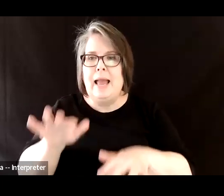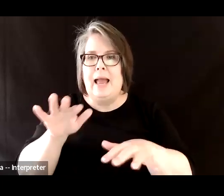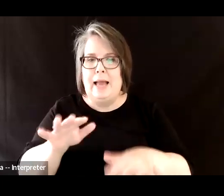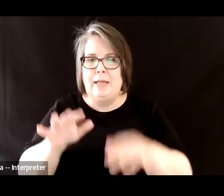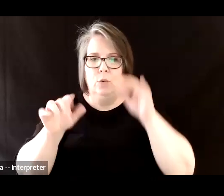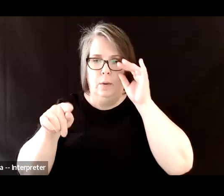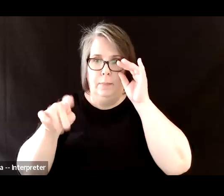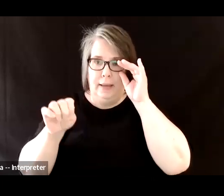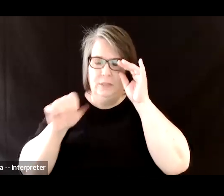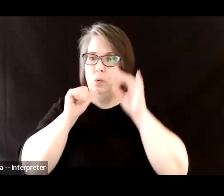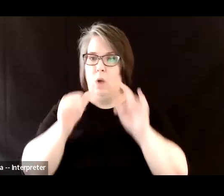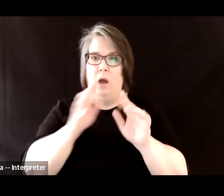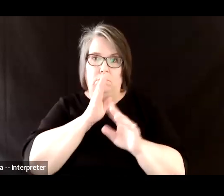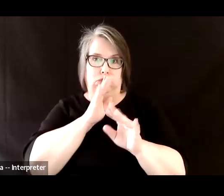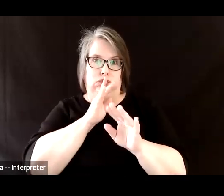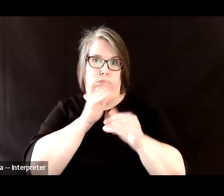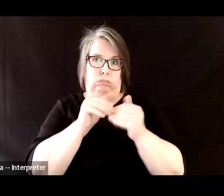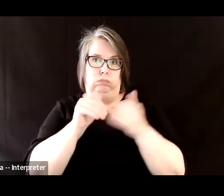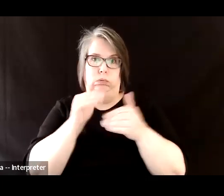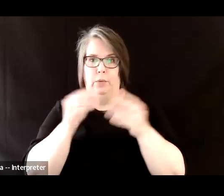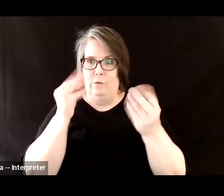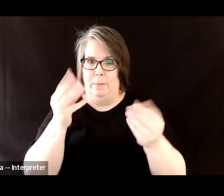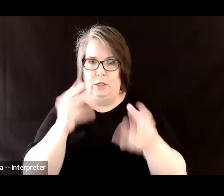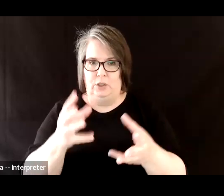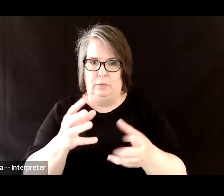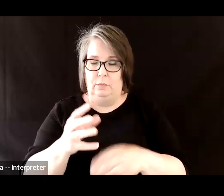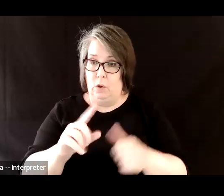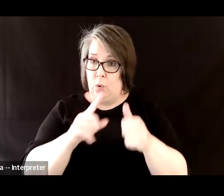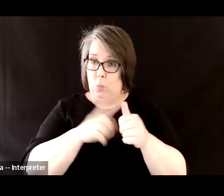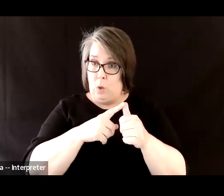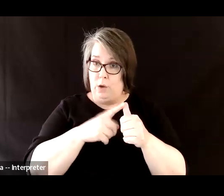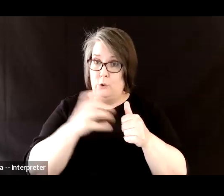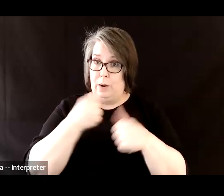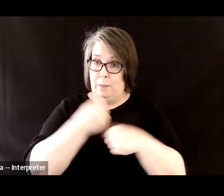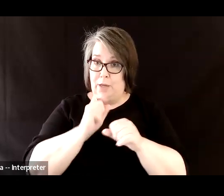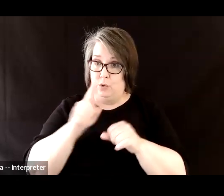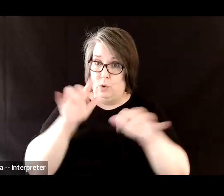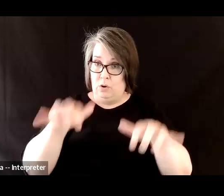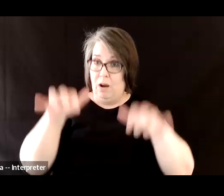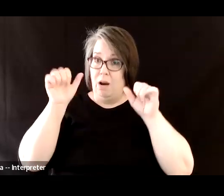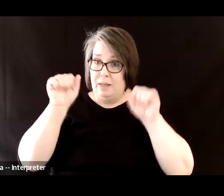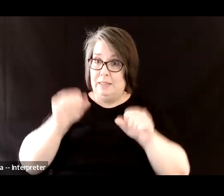Out speed through your information. Won a want to make sure your audience is able to follow along